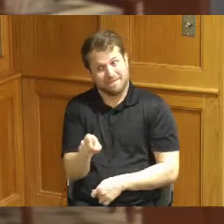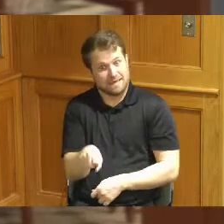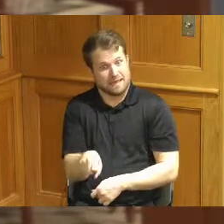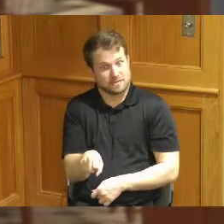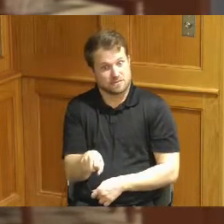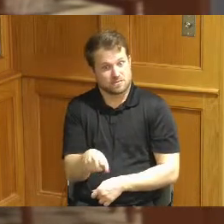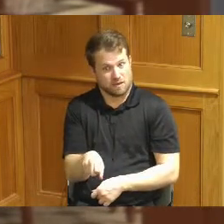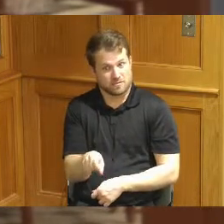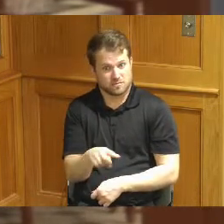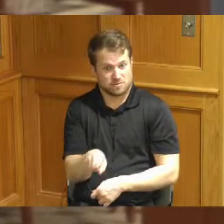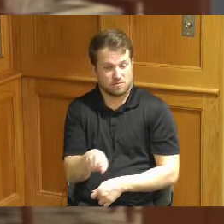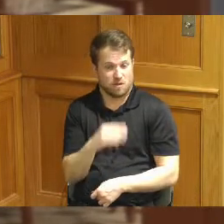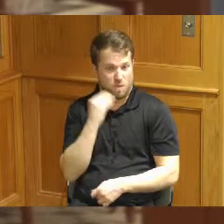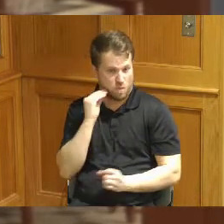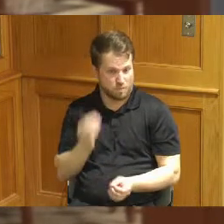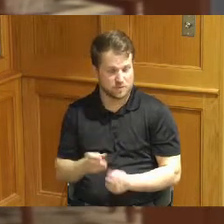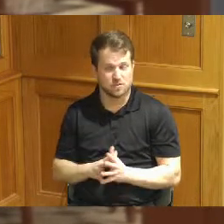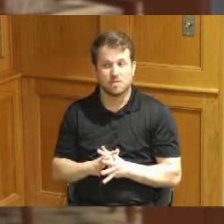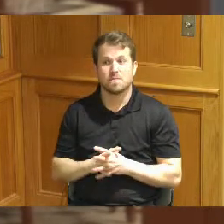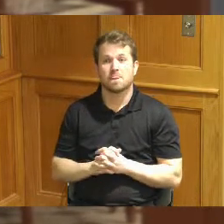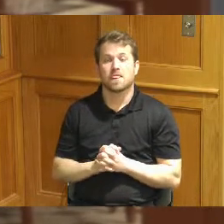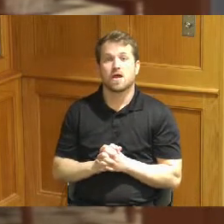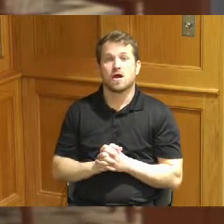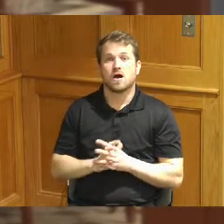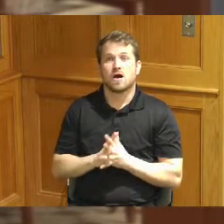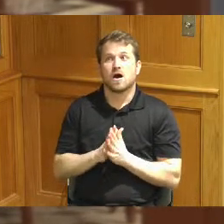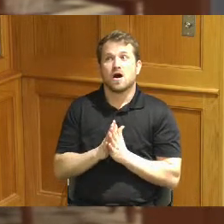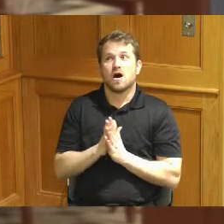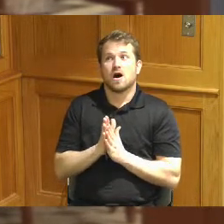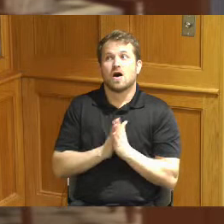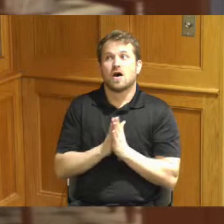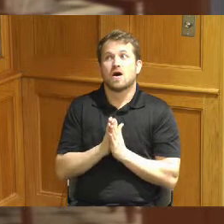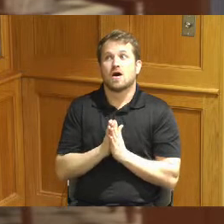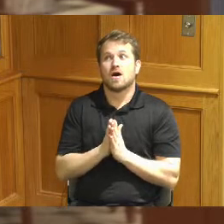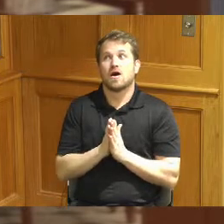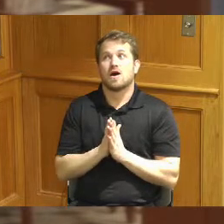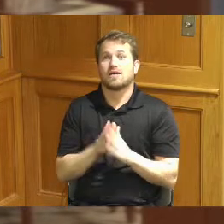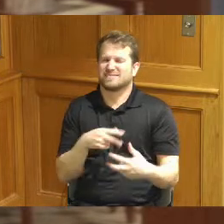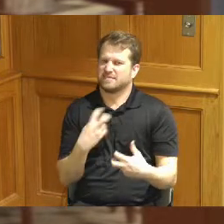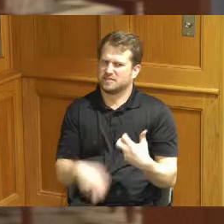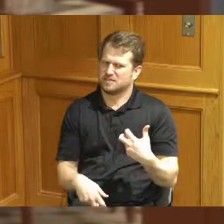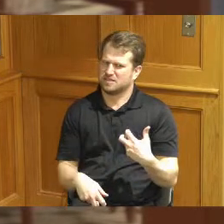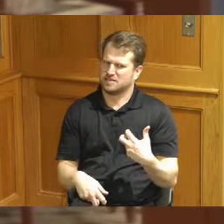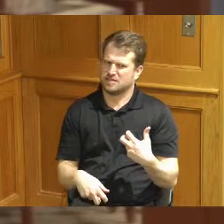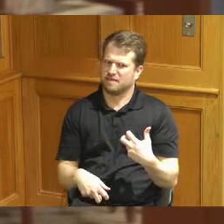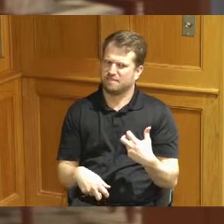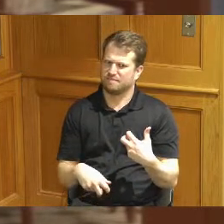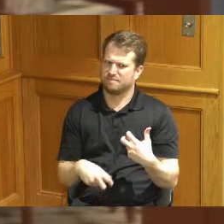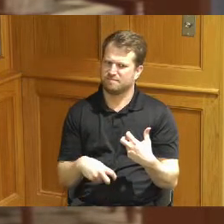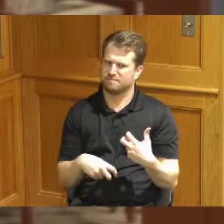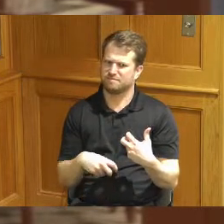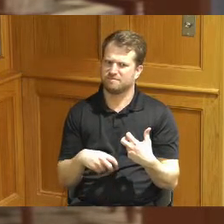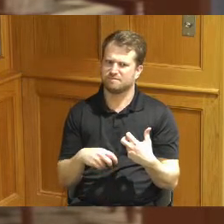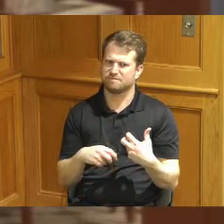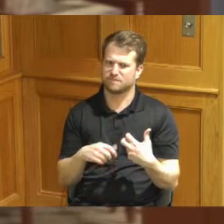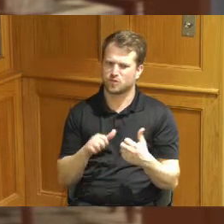but it's a very it's a very difficult issue to tackle first because two-thirds of them are